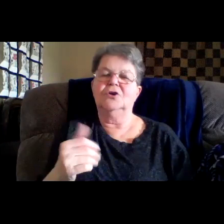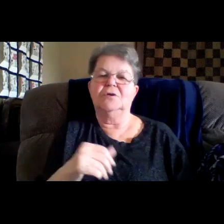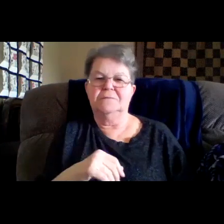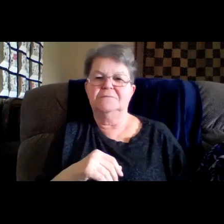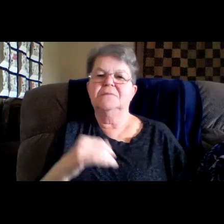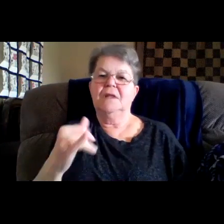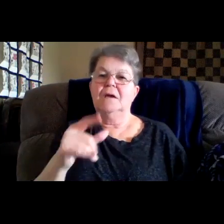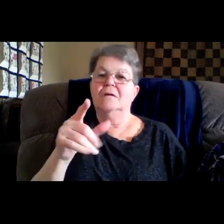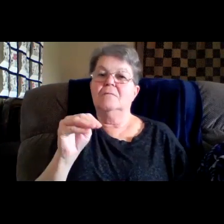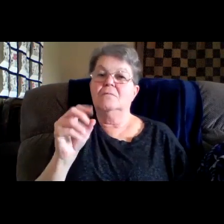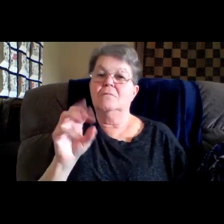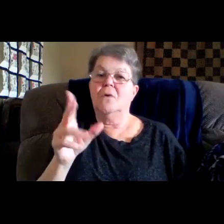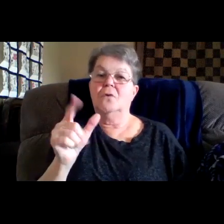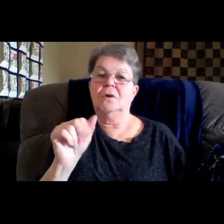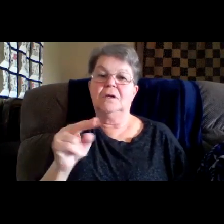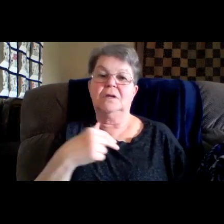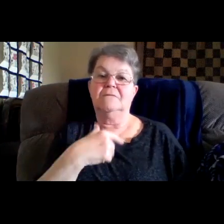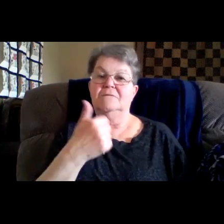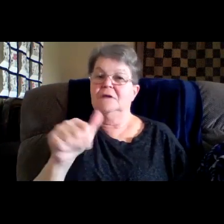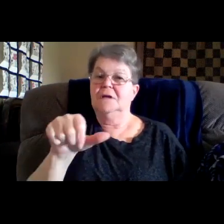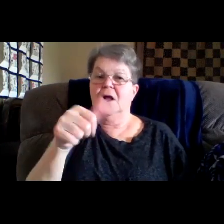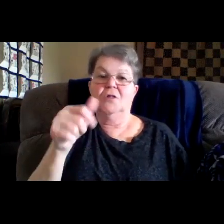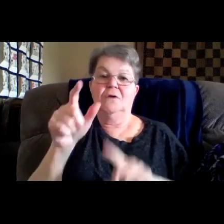Morgan, do you have any other questions that you would ask, or Laura?